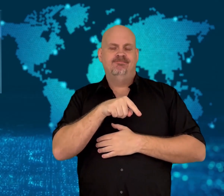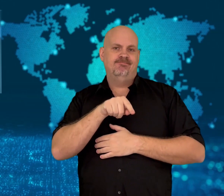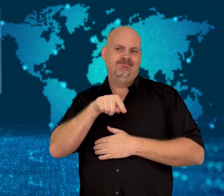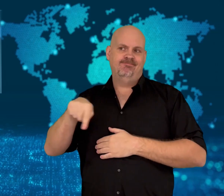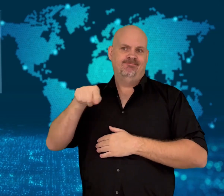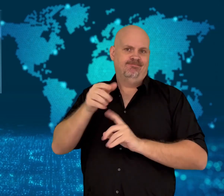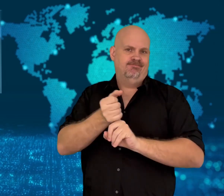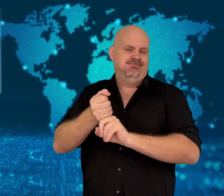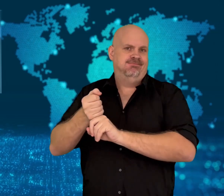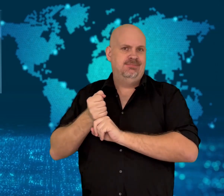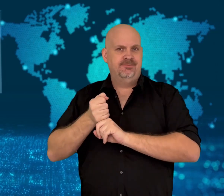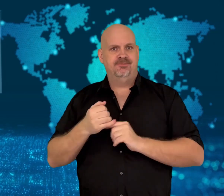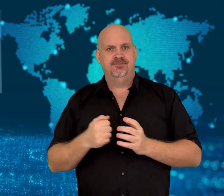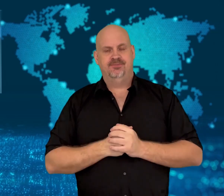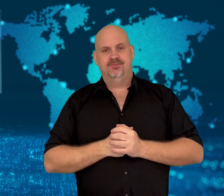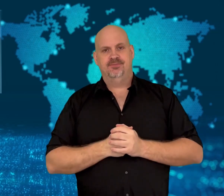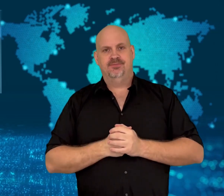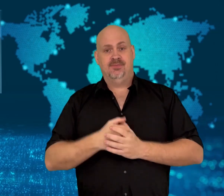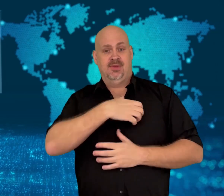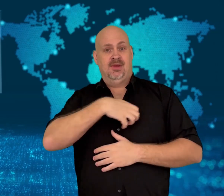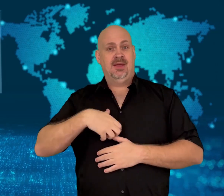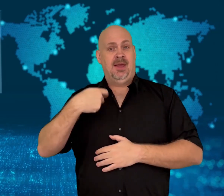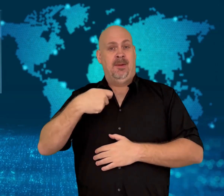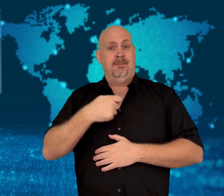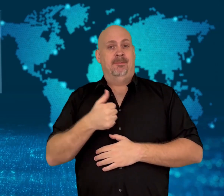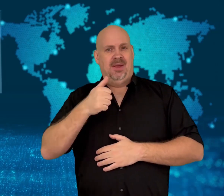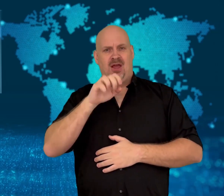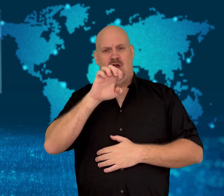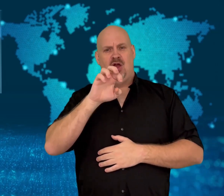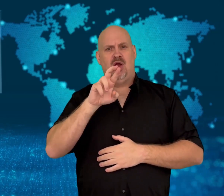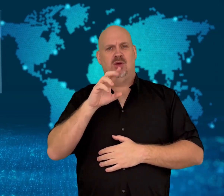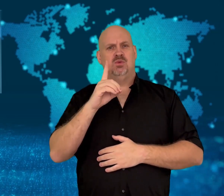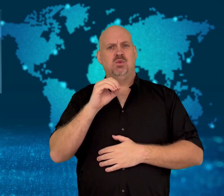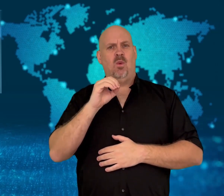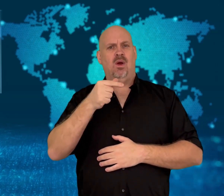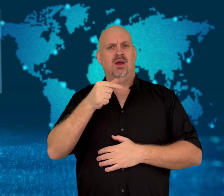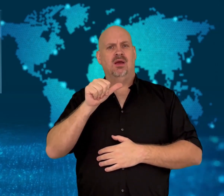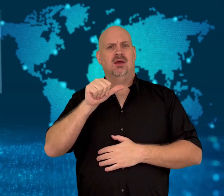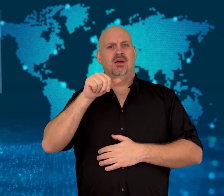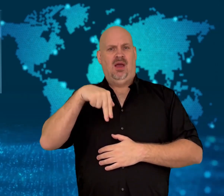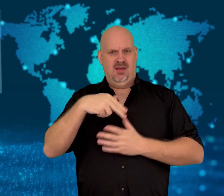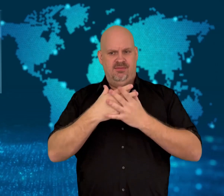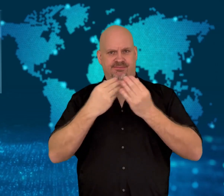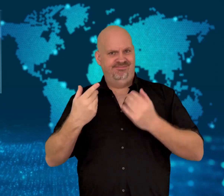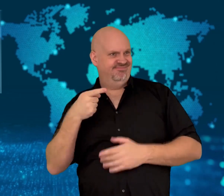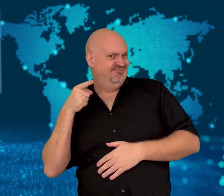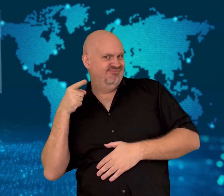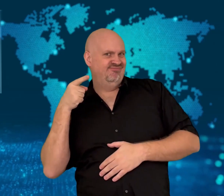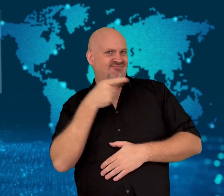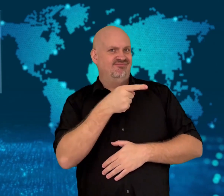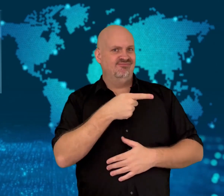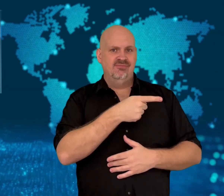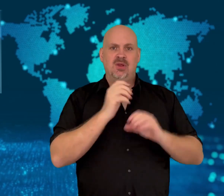Turkey's President Erdogan is also being blamed for